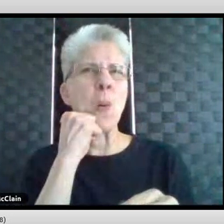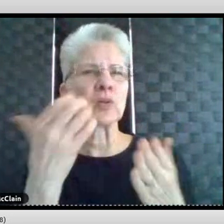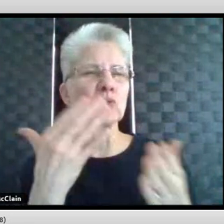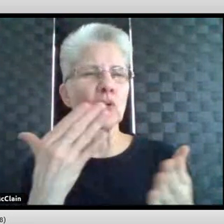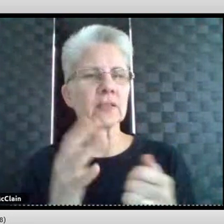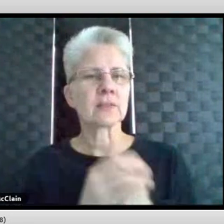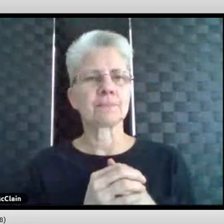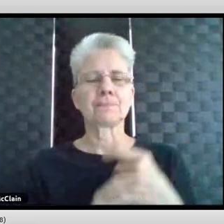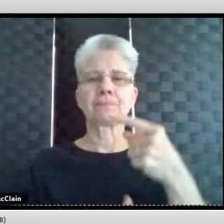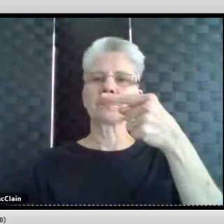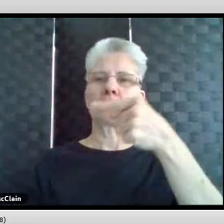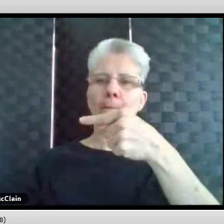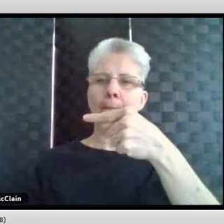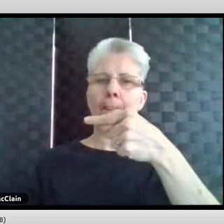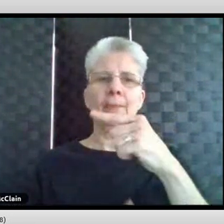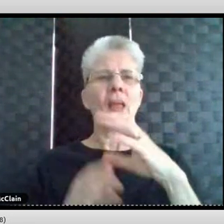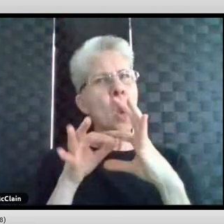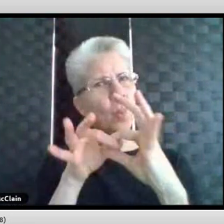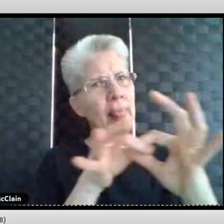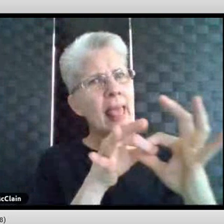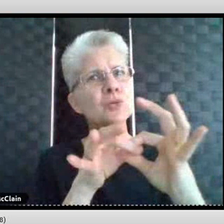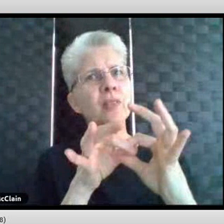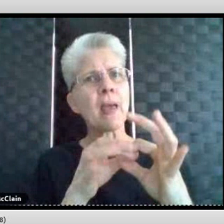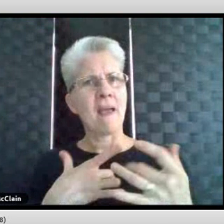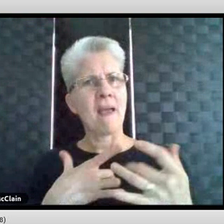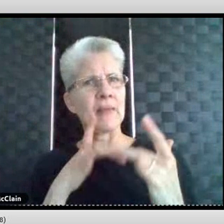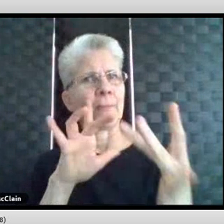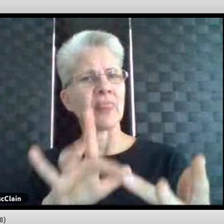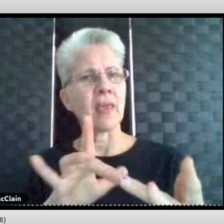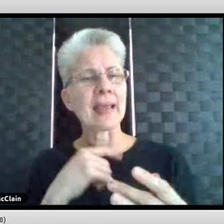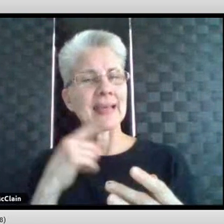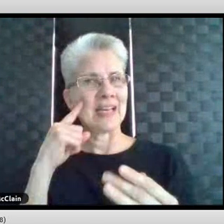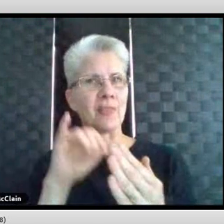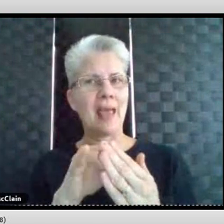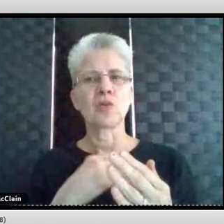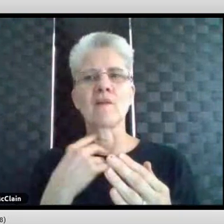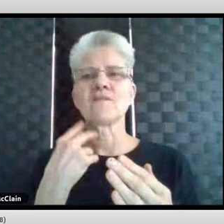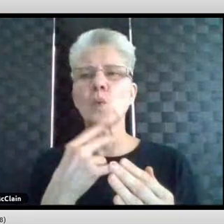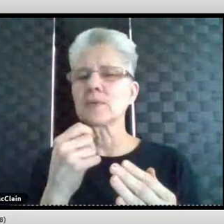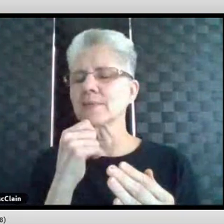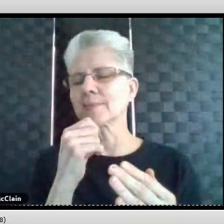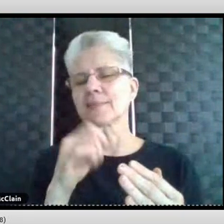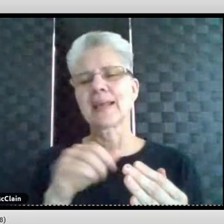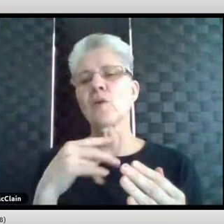Relate to them, have empathy for them. I can hear that in your voices, in your voices in the chat box.